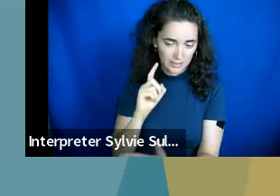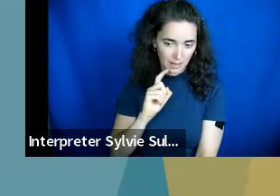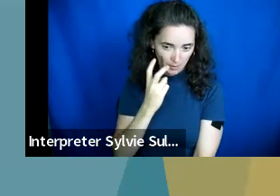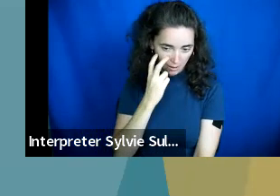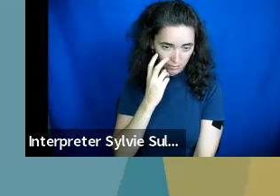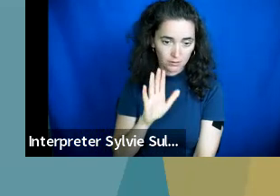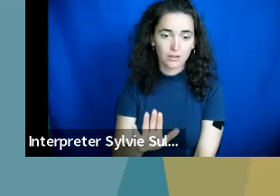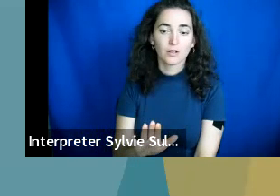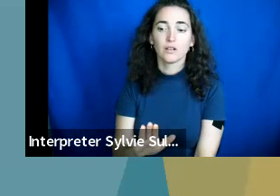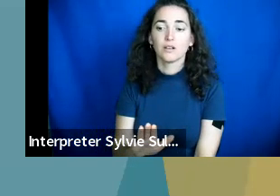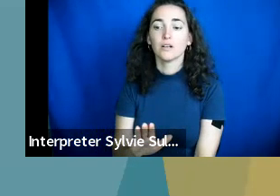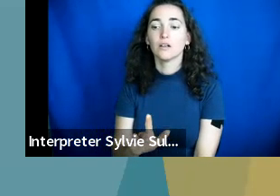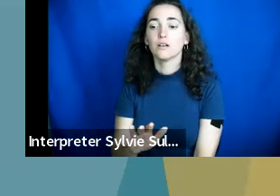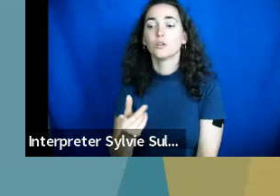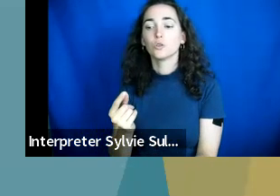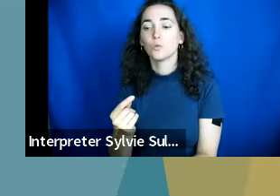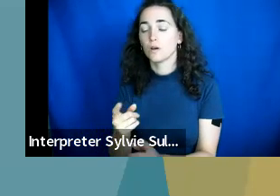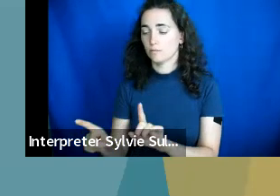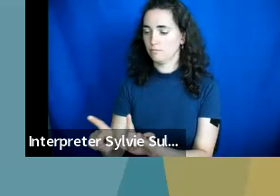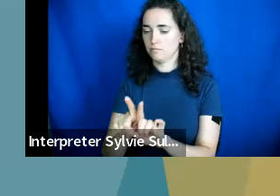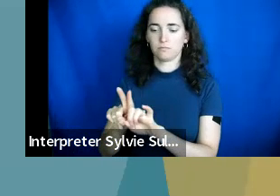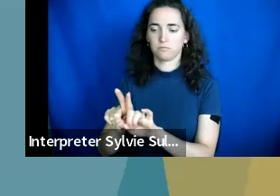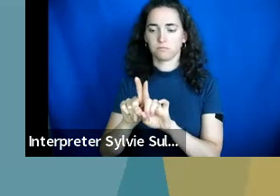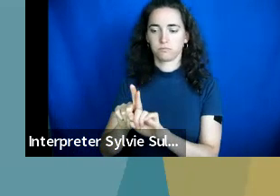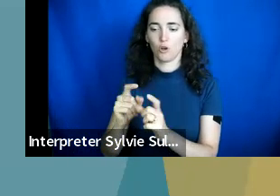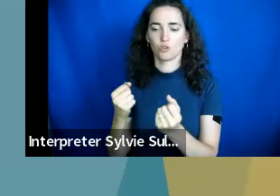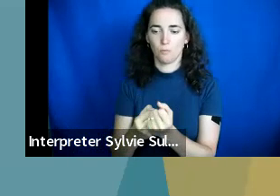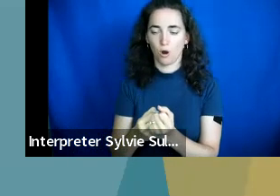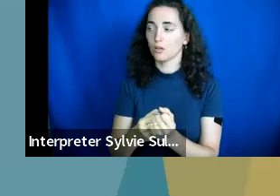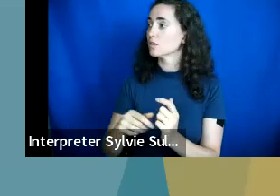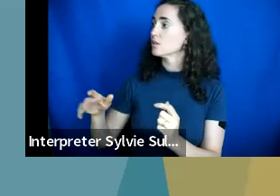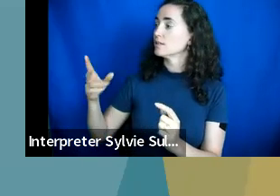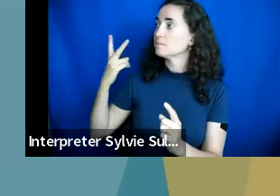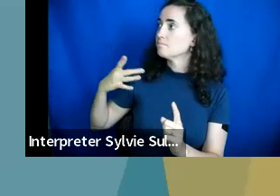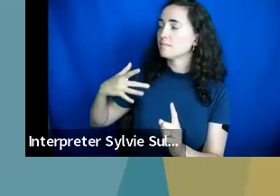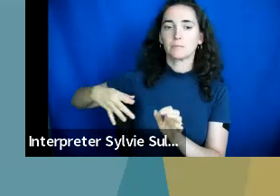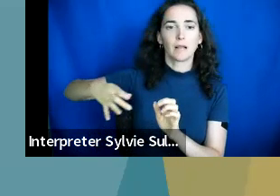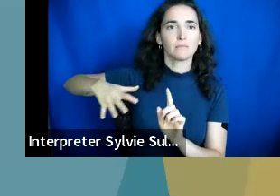And those programs provide one on one support to provide visual and auditory information for individuals.